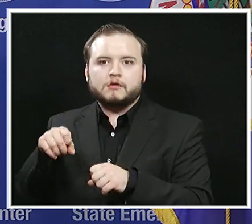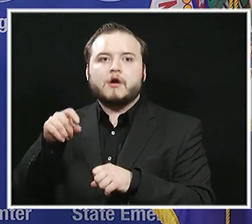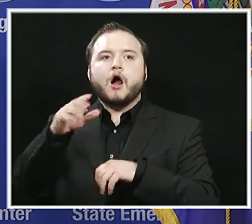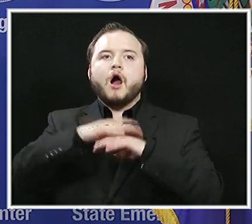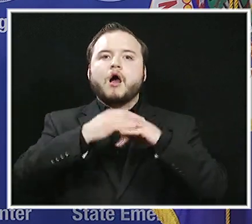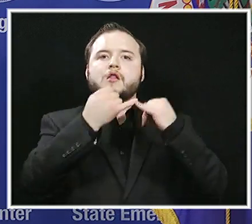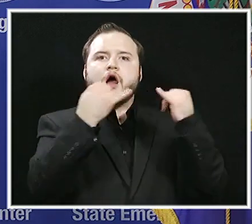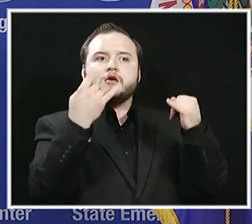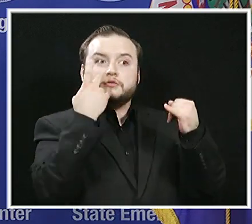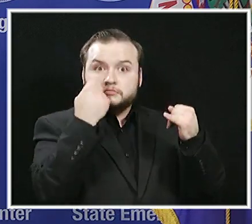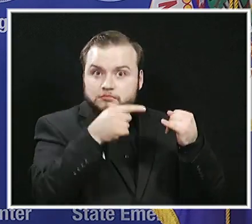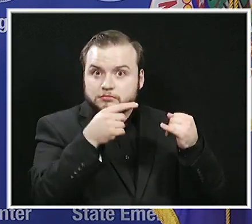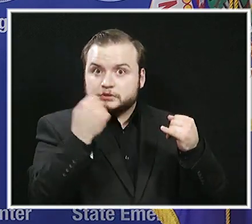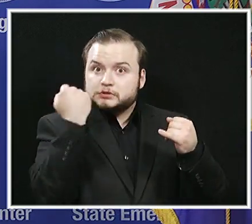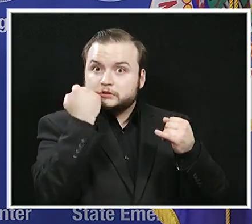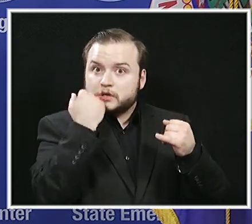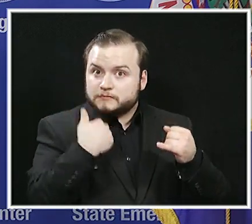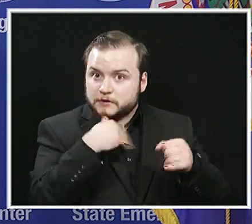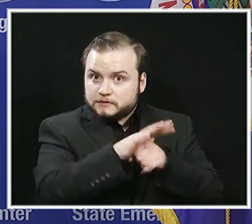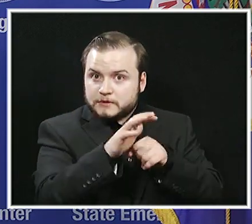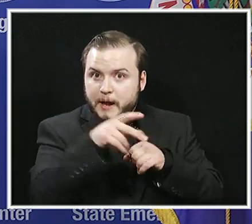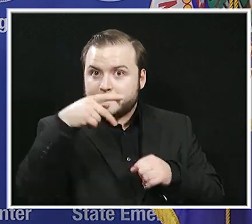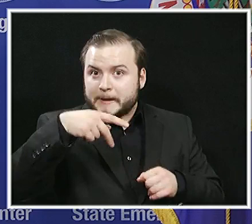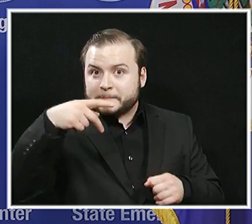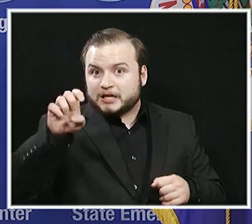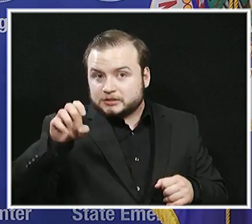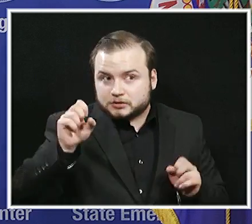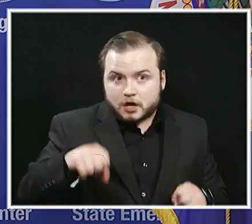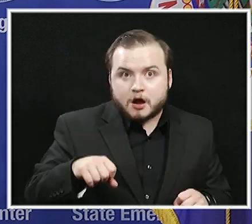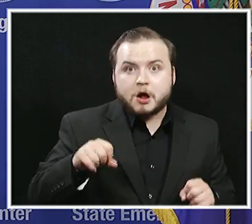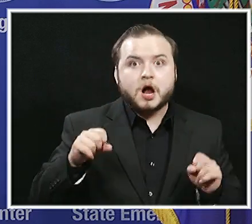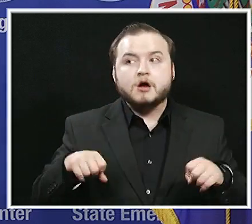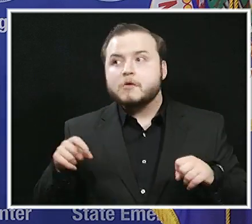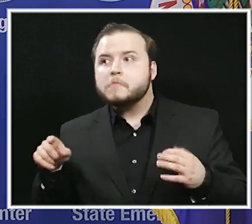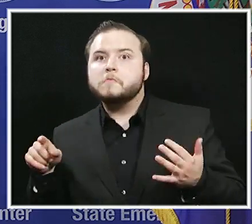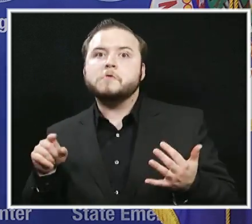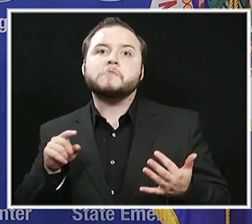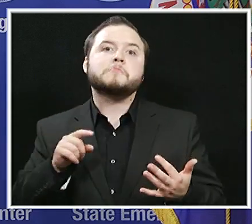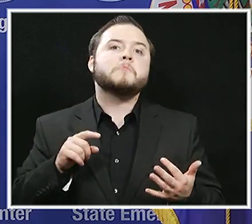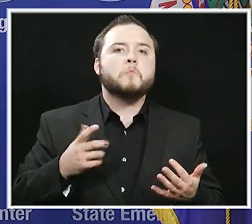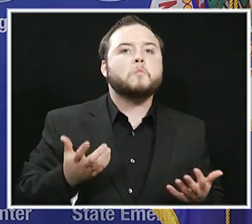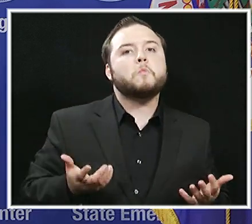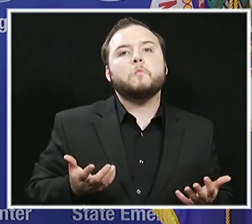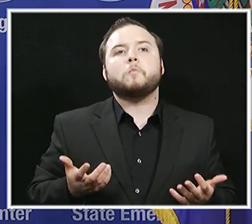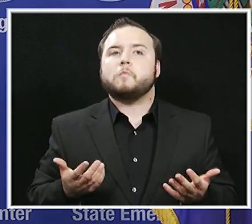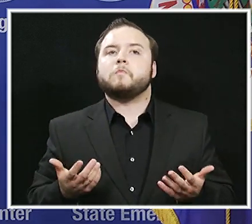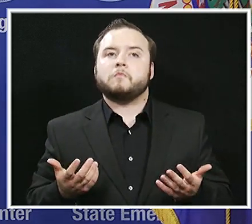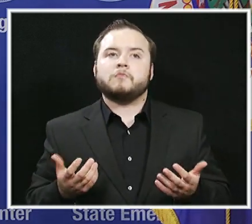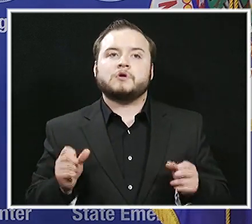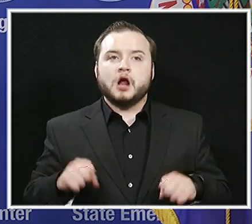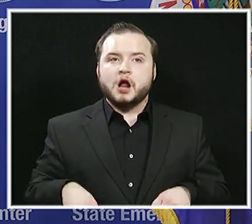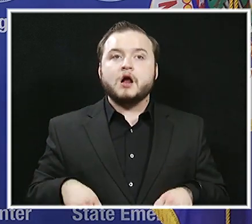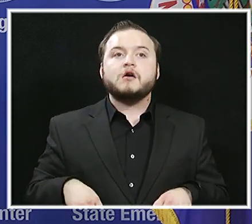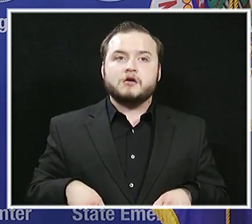Our elective surgery, get online if you have some comments on this. The person who's asking about dental, show us this and we are looking at the